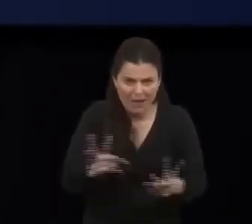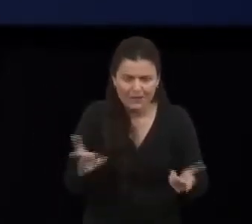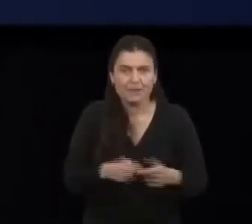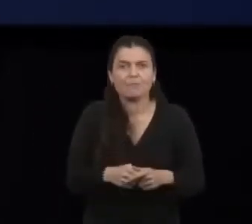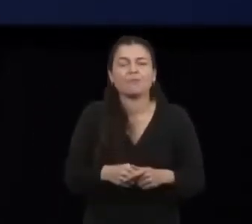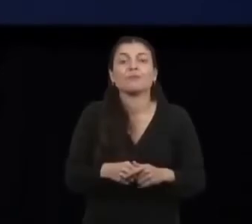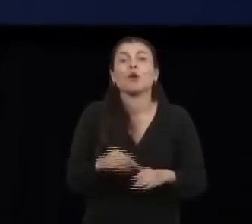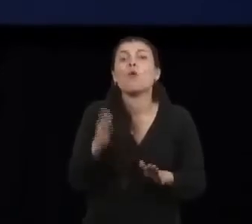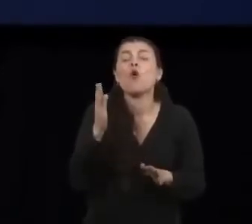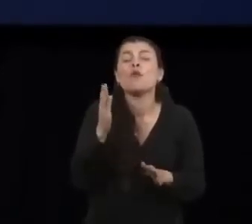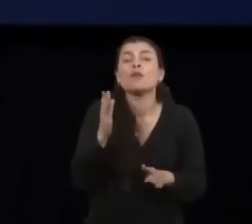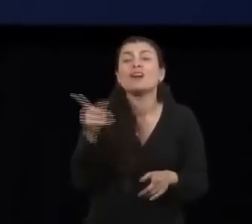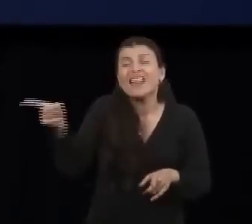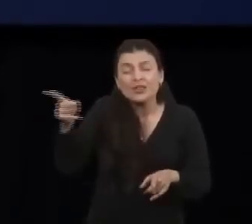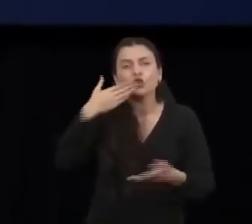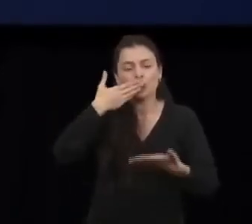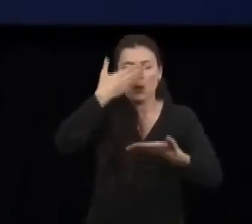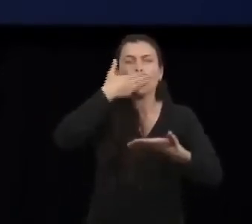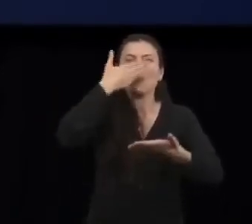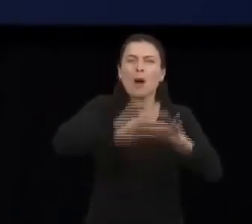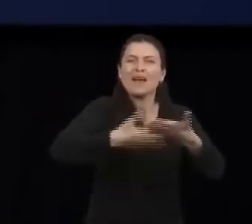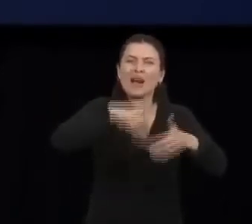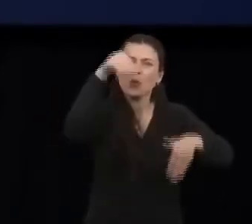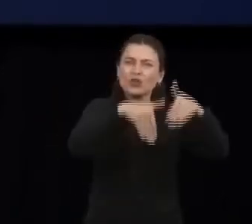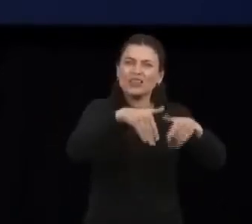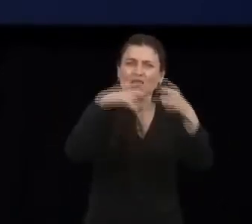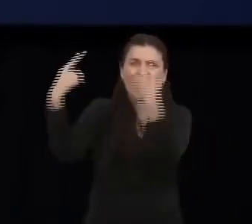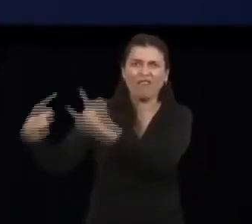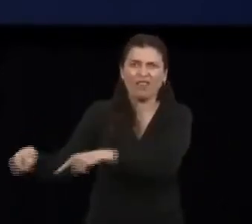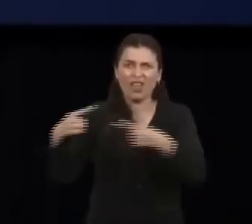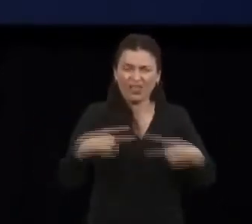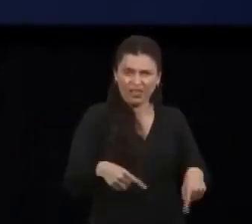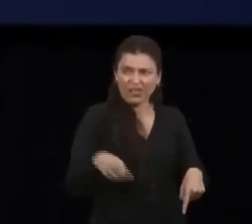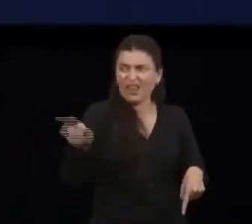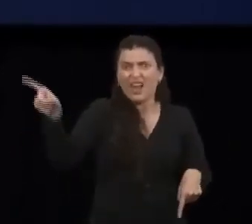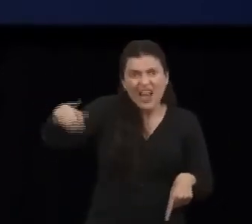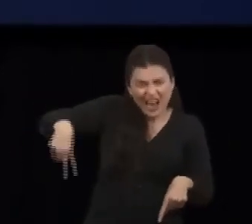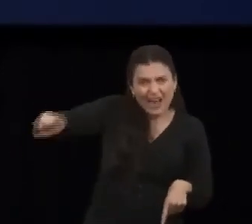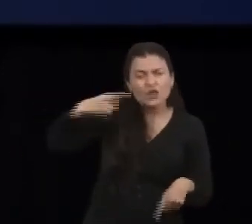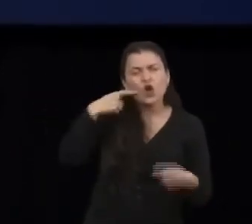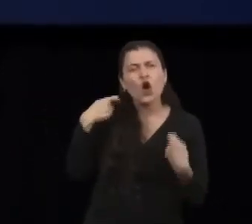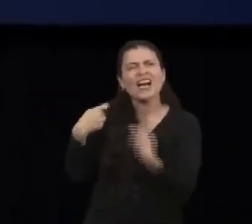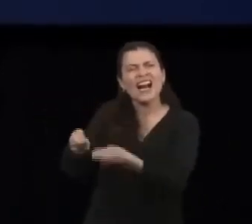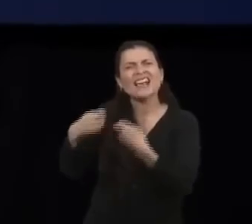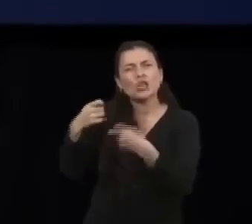because they also throw away all the equipment to make fraud,